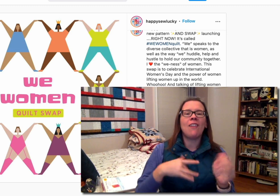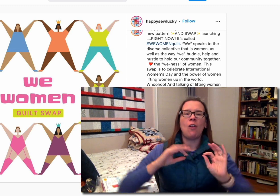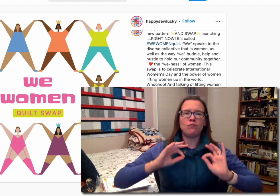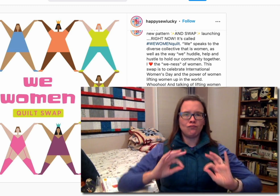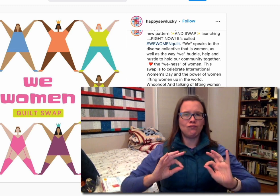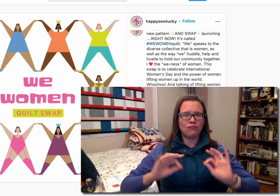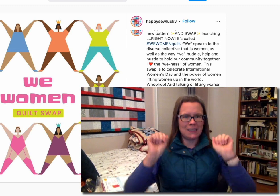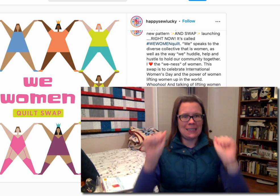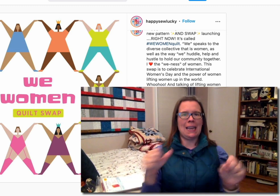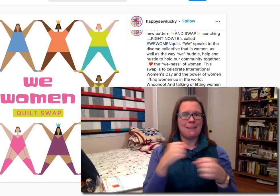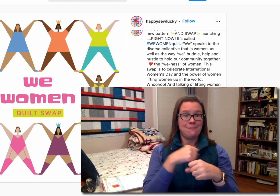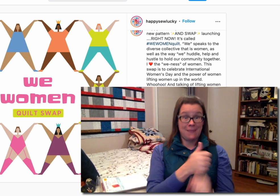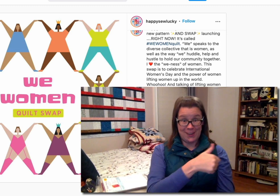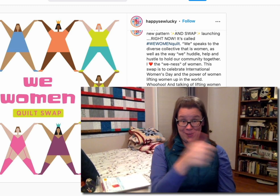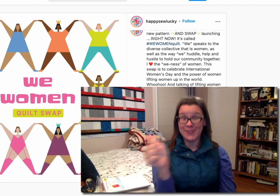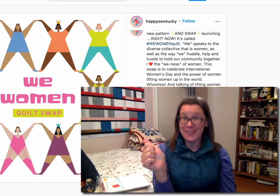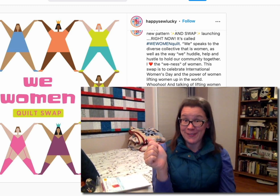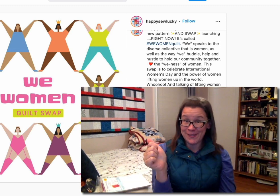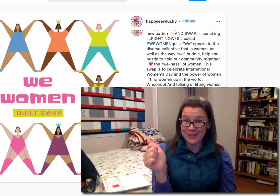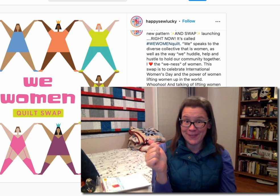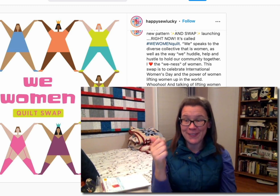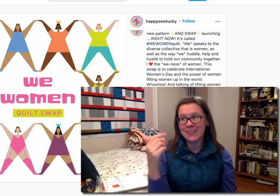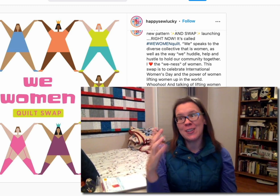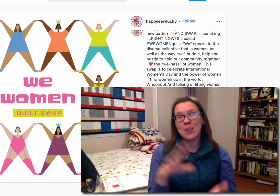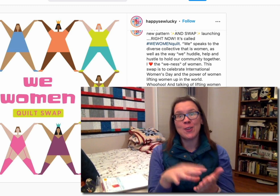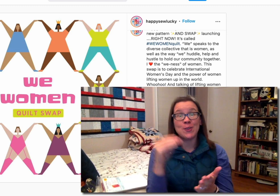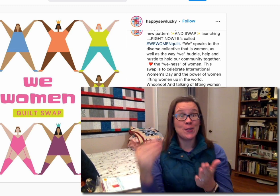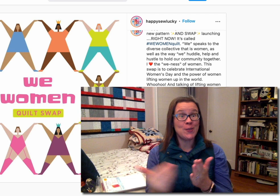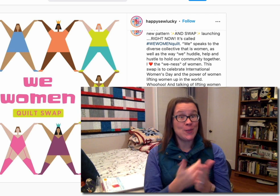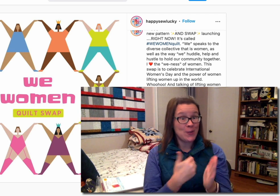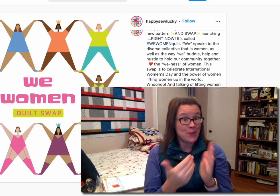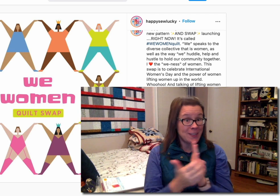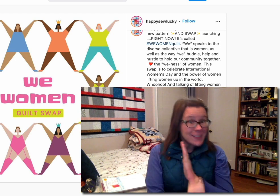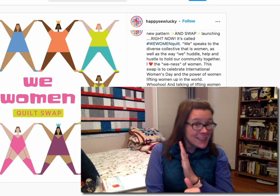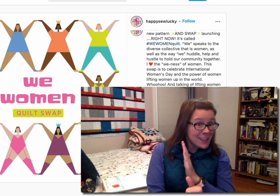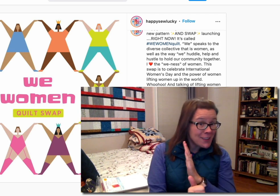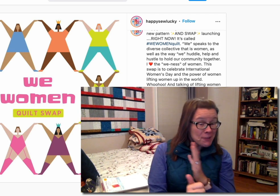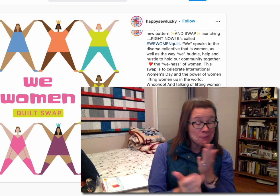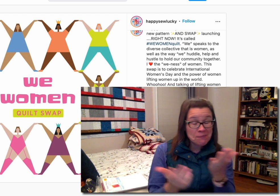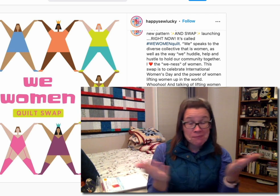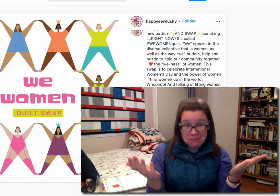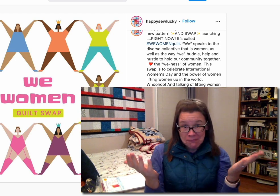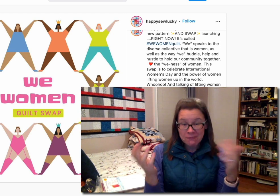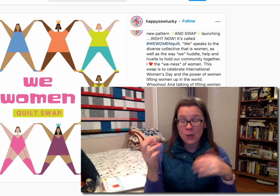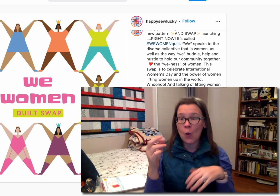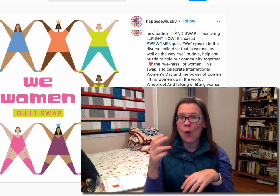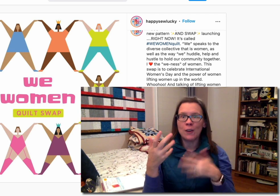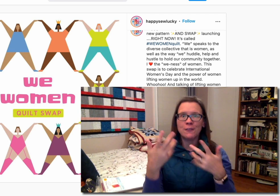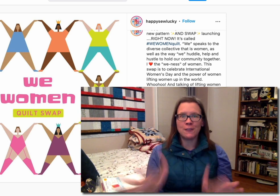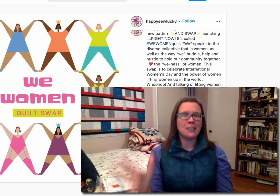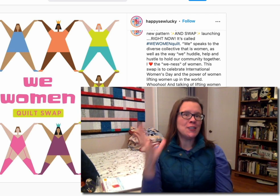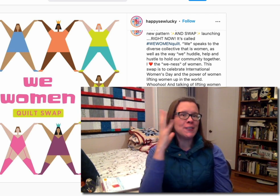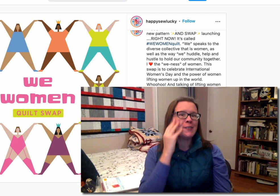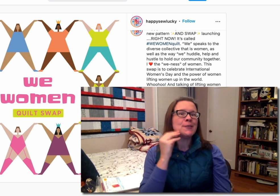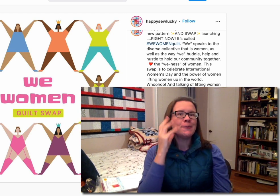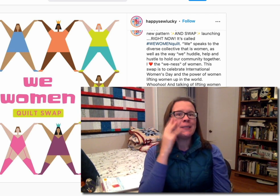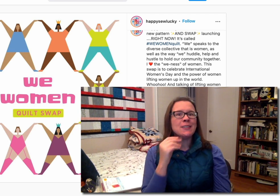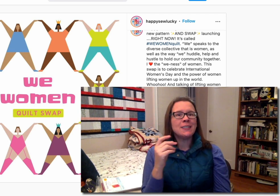You can watch our final video and then go ahead and make your blocks. Maybe you're learning how to do this for the first time.